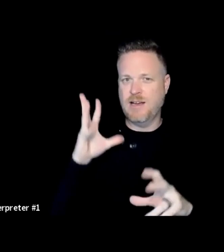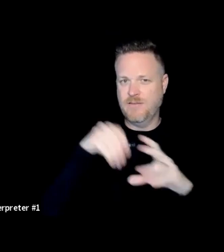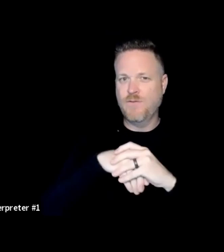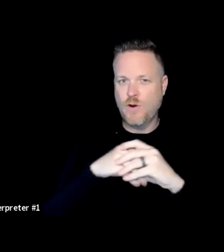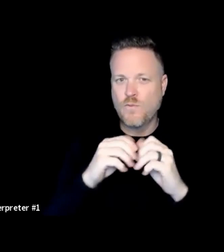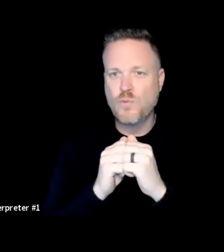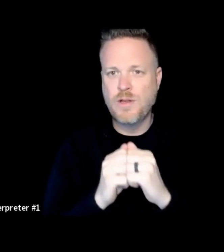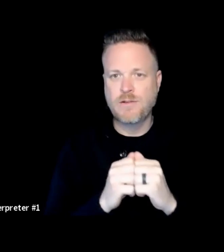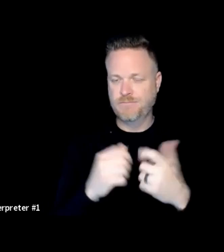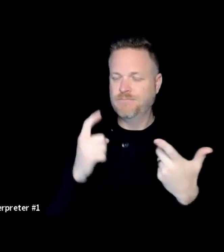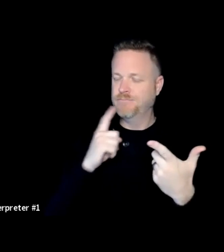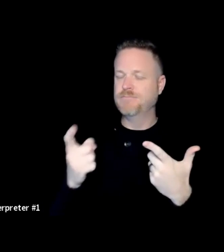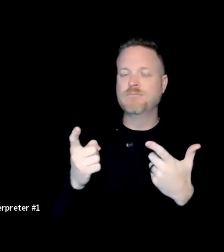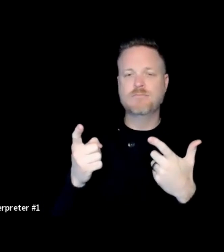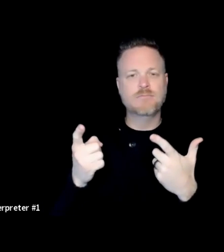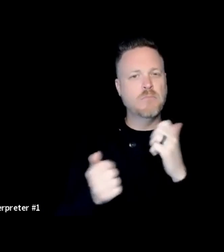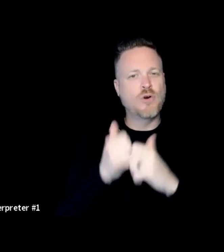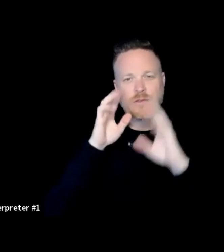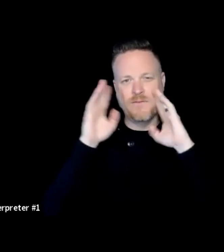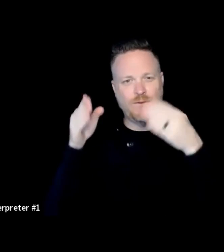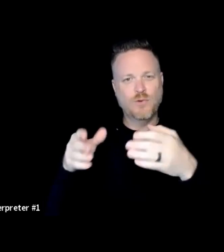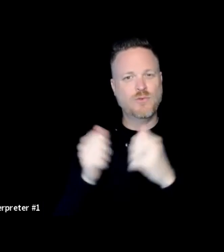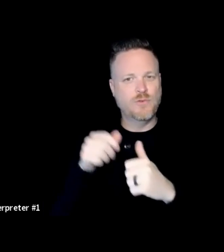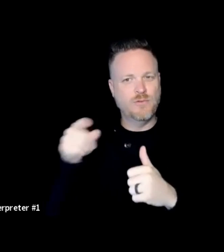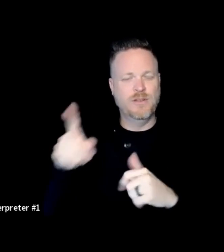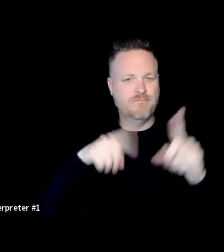at least in part, has been focused on the very issues that we are talking about today.